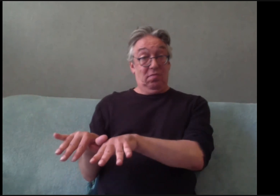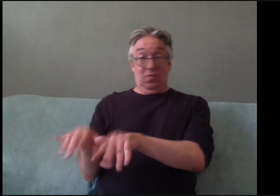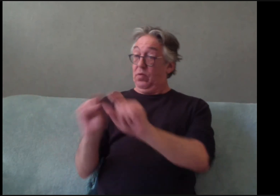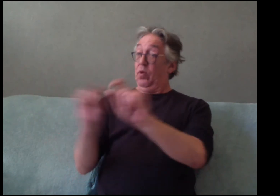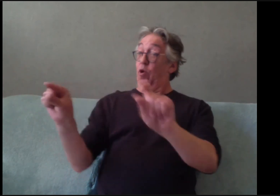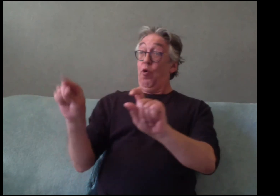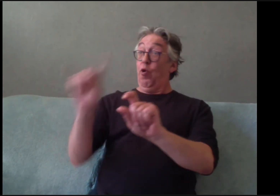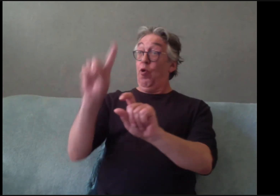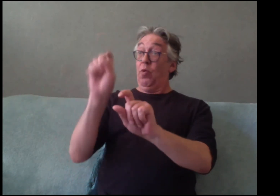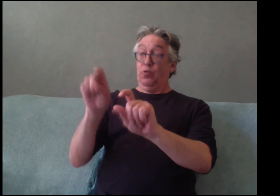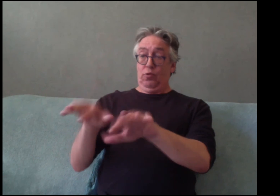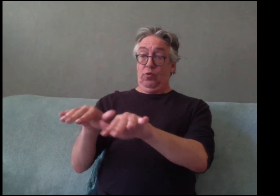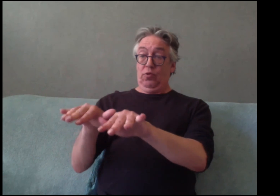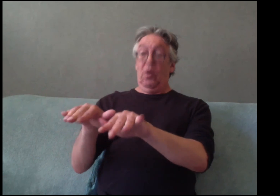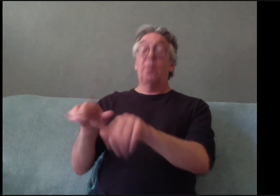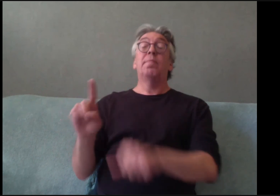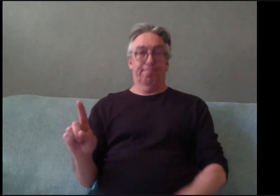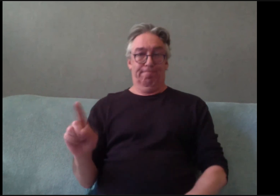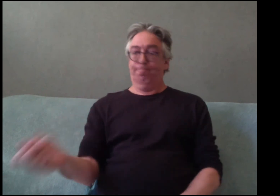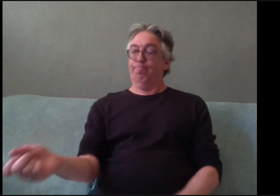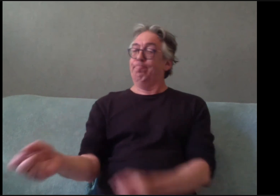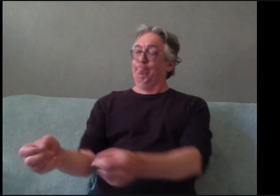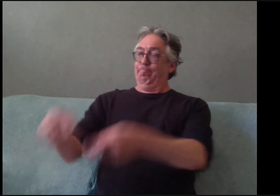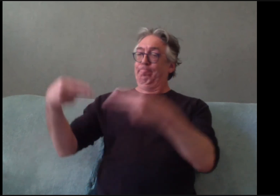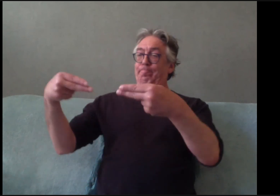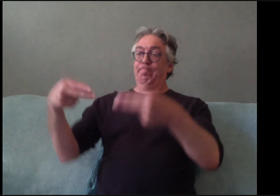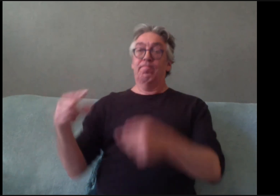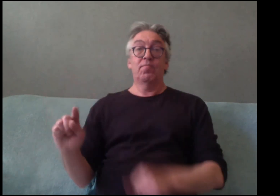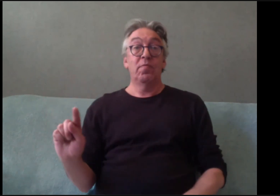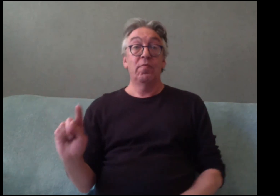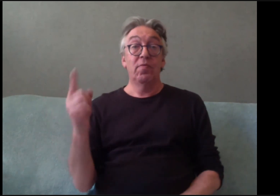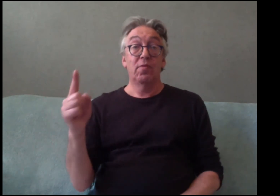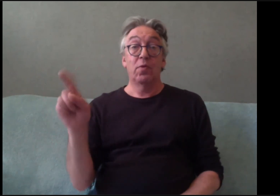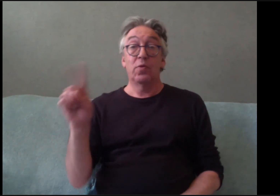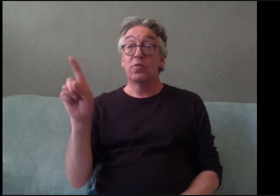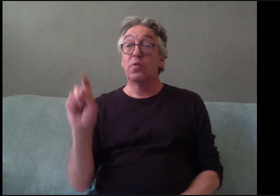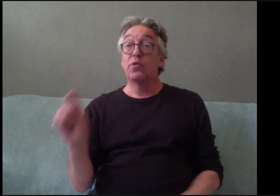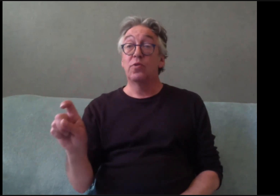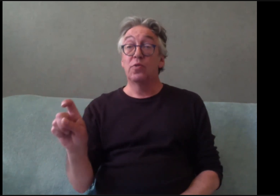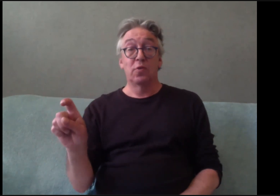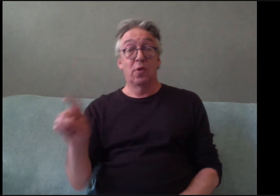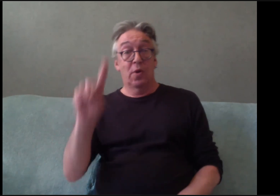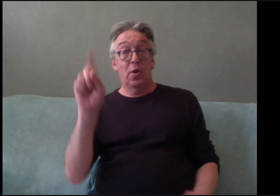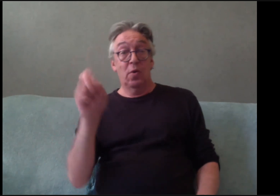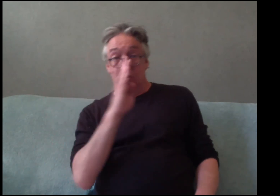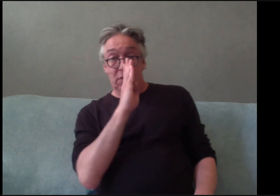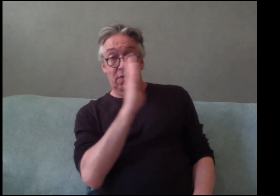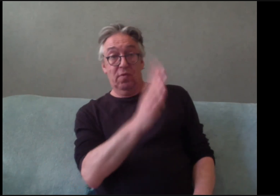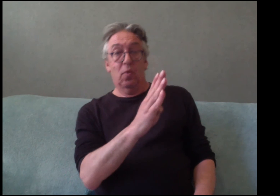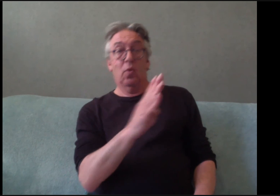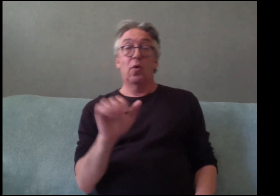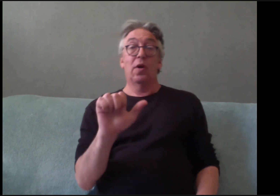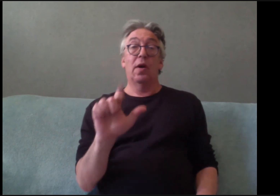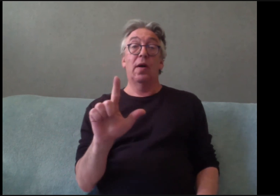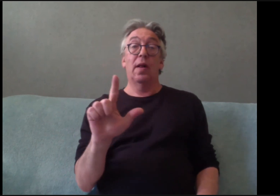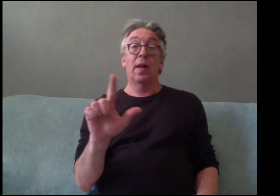We have our first question to Albert Prévos. The question is regarding subtitles.